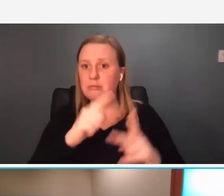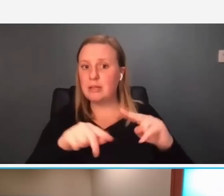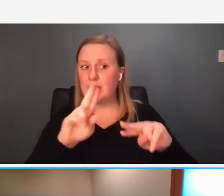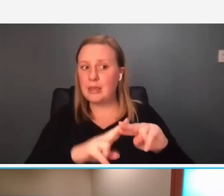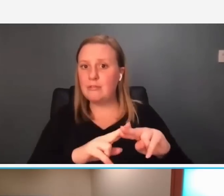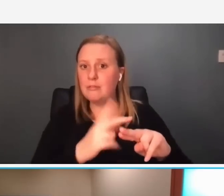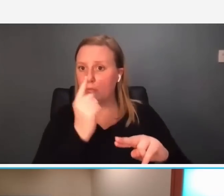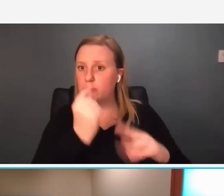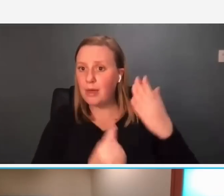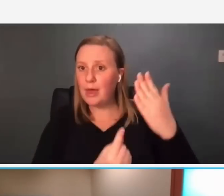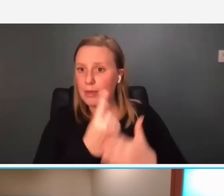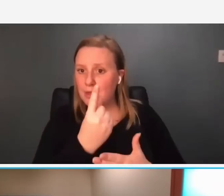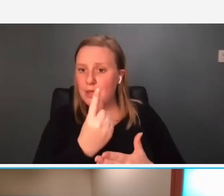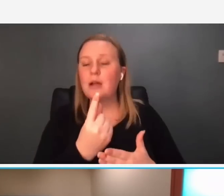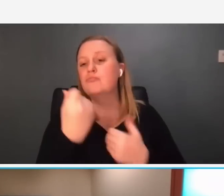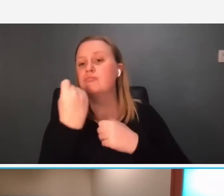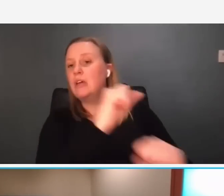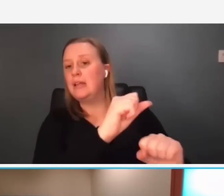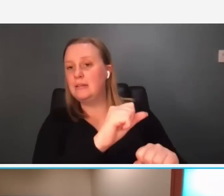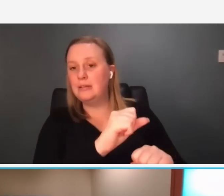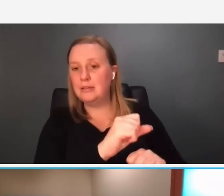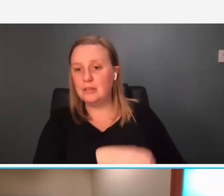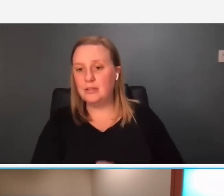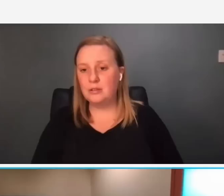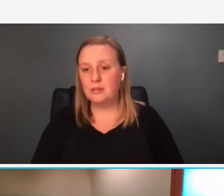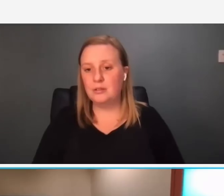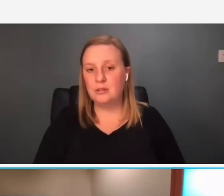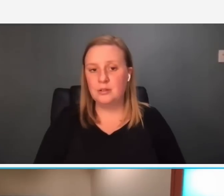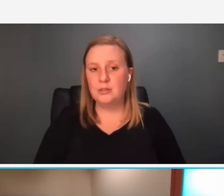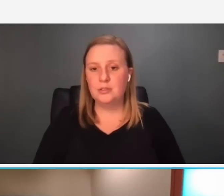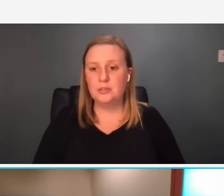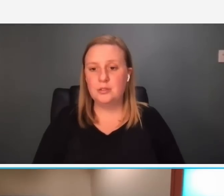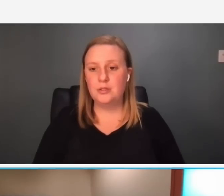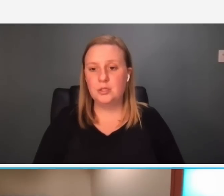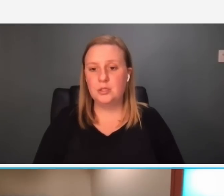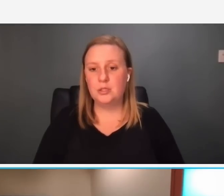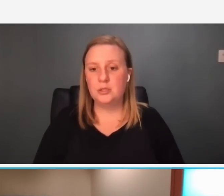or safety to older Australians. I would like to clarify that the current regulatory